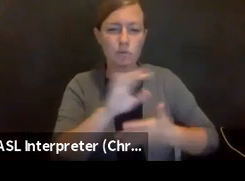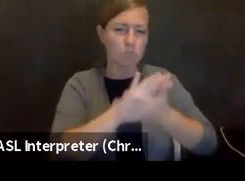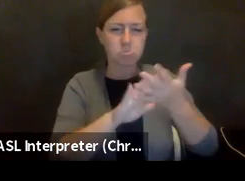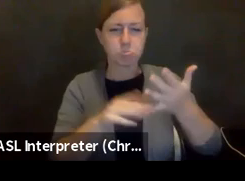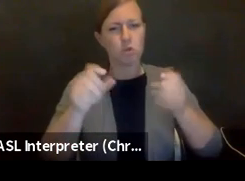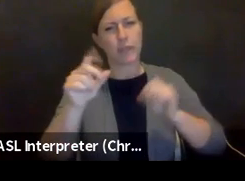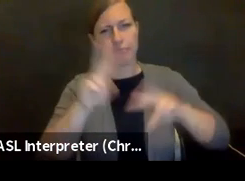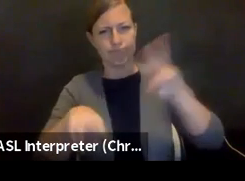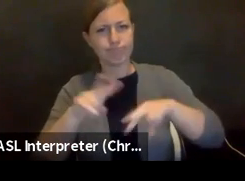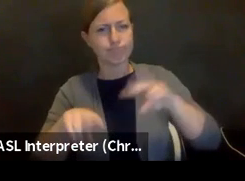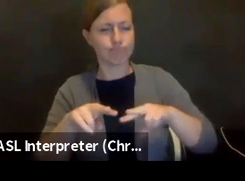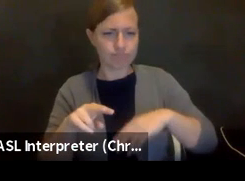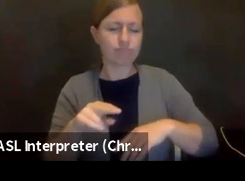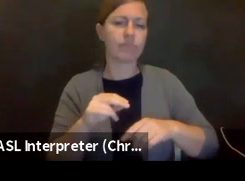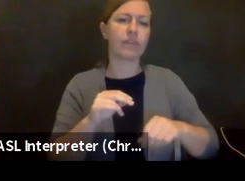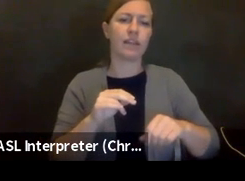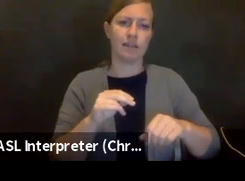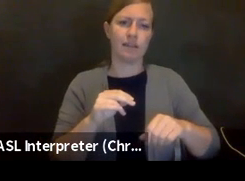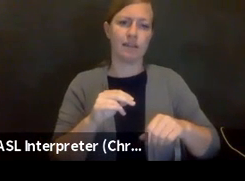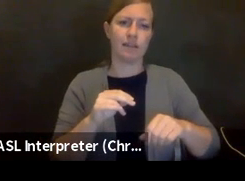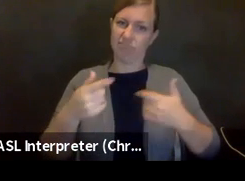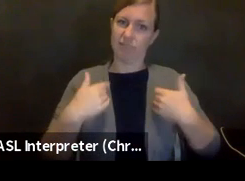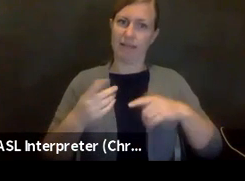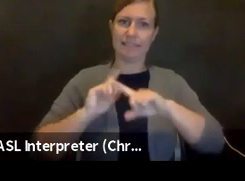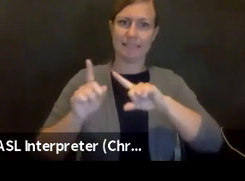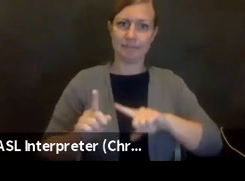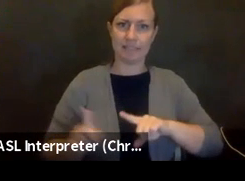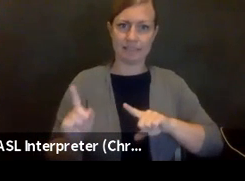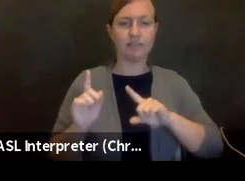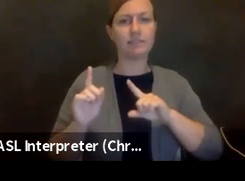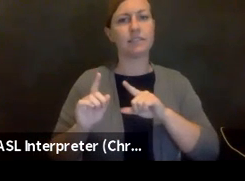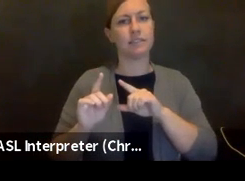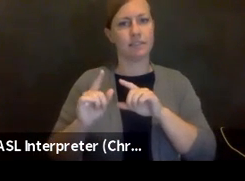Katherine Livick - ESD 112: And see what kind of cool stuff integrates with Classroom. We can pick up a little on that tomorrow.